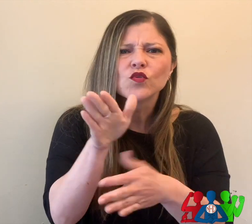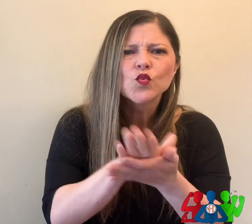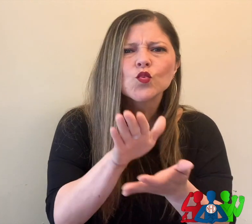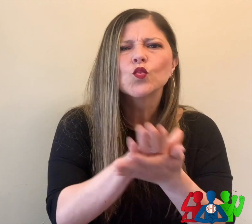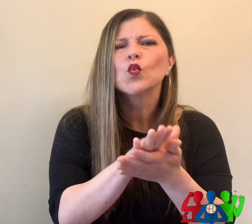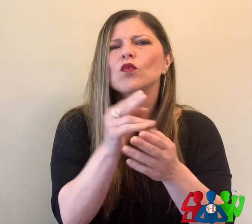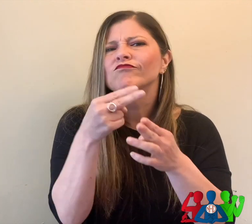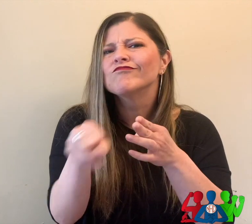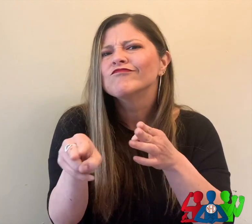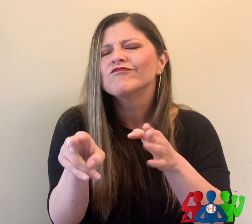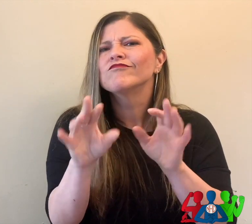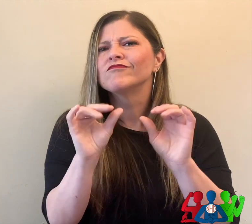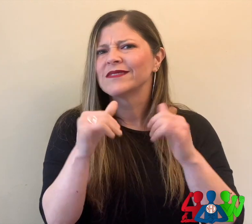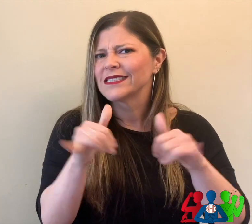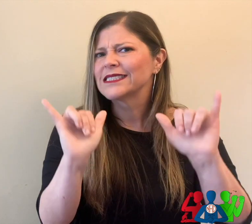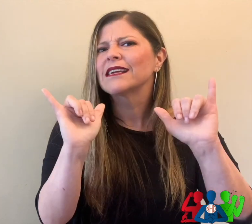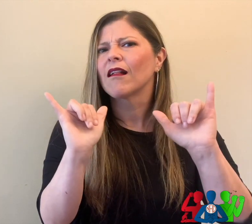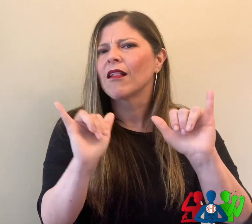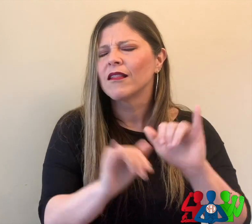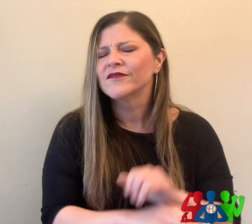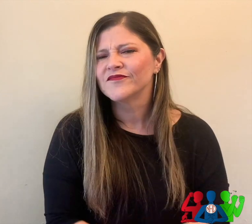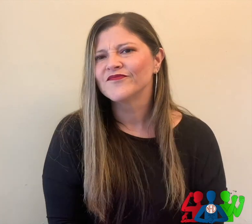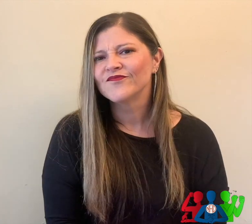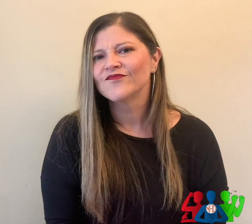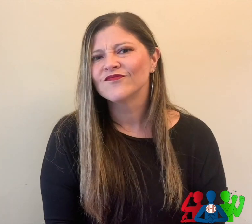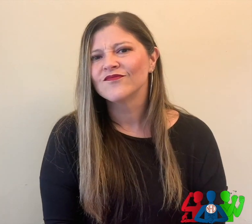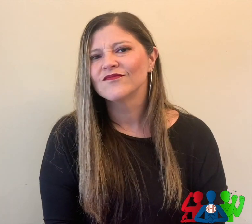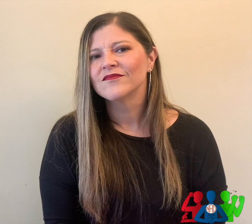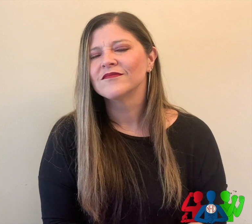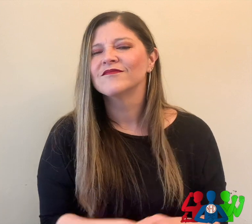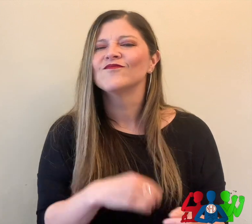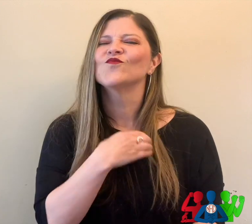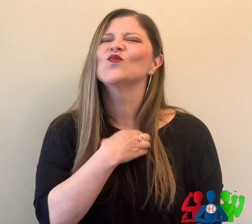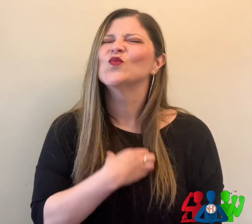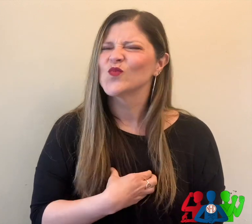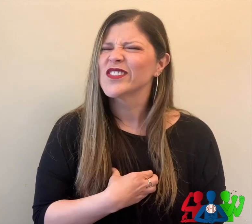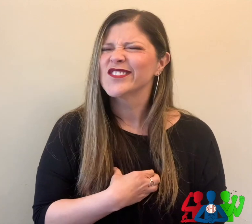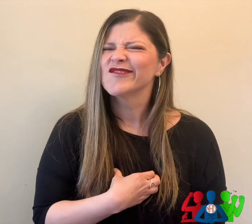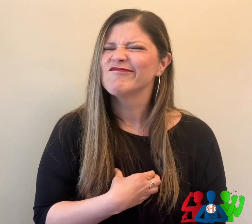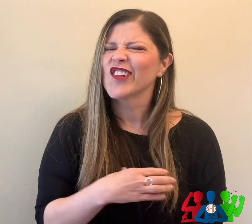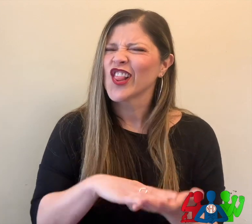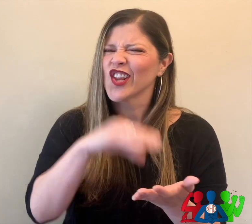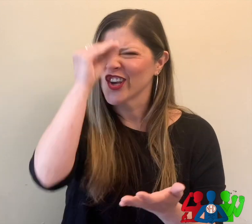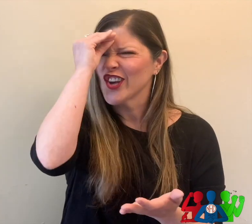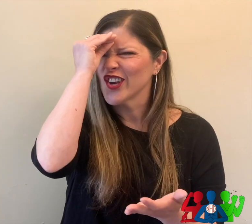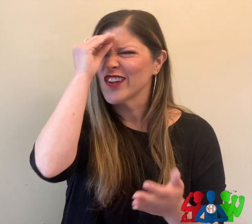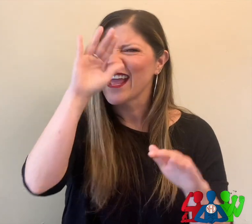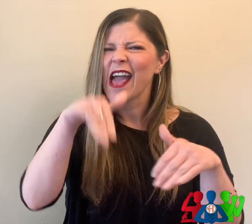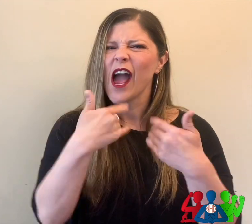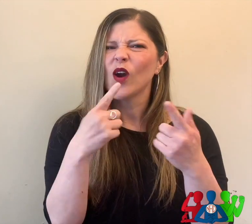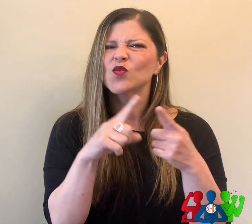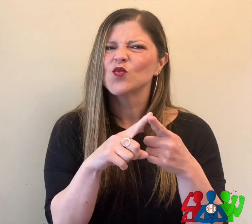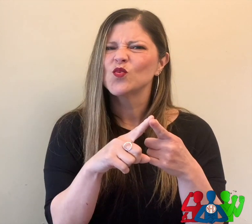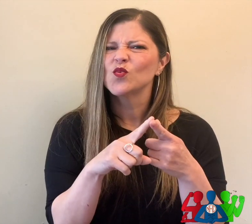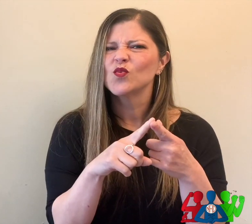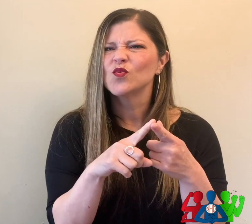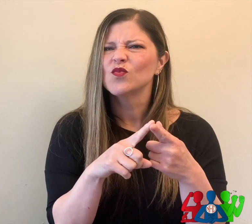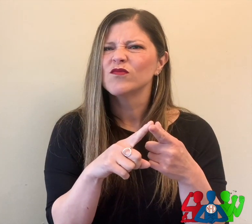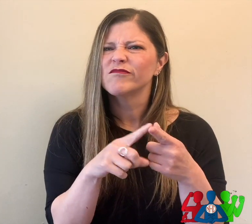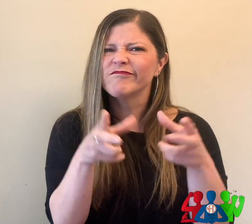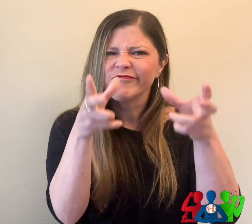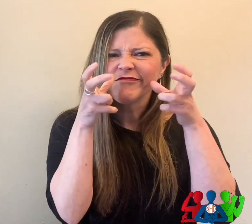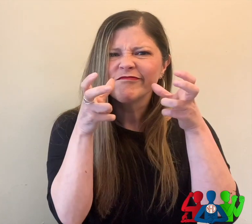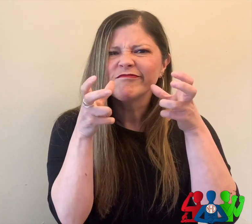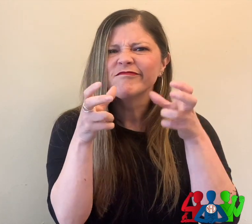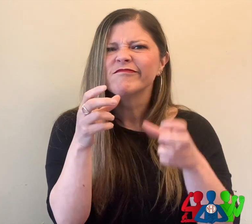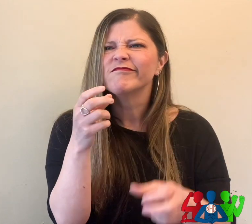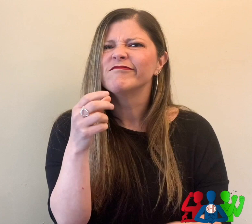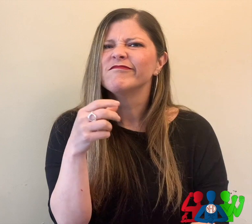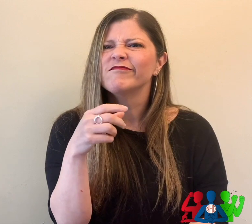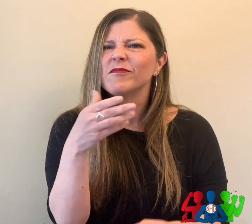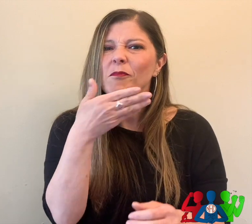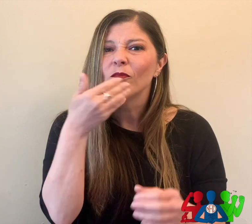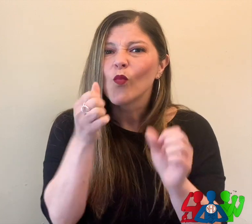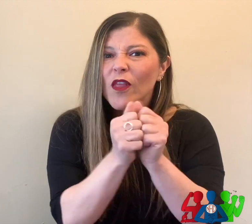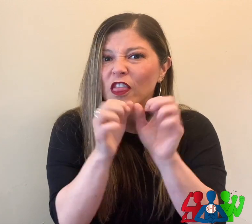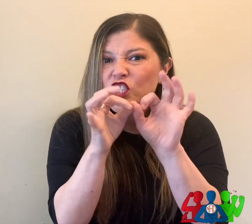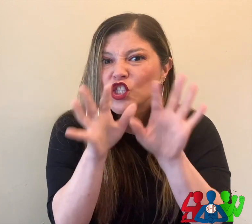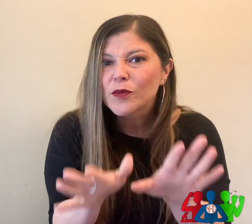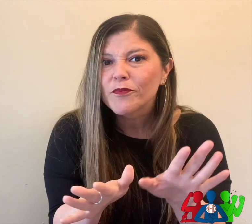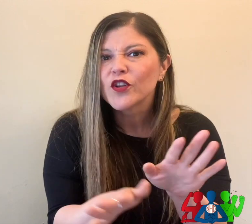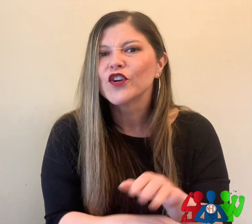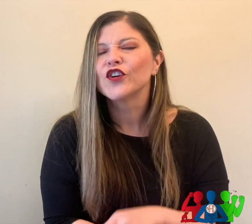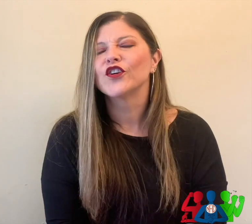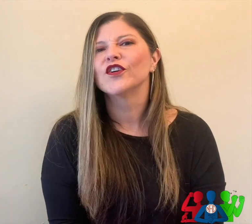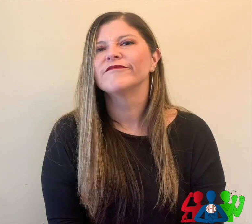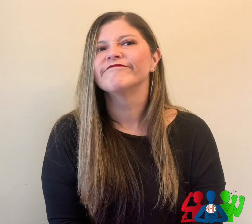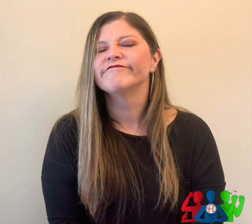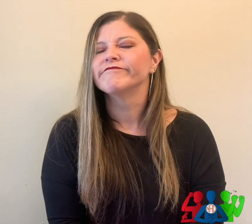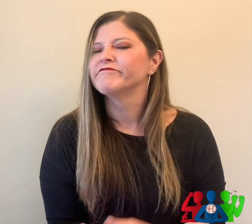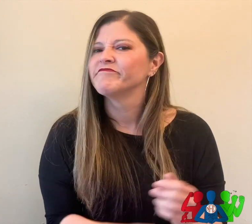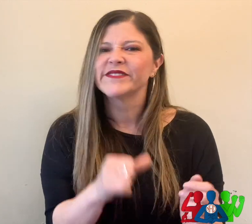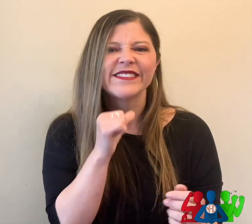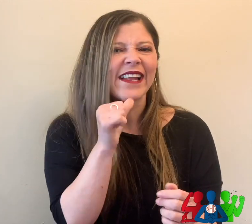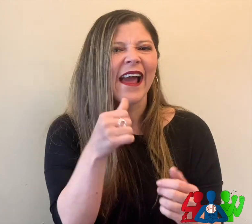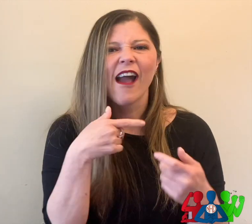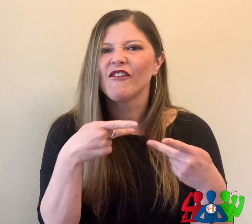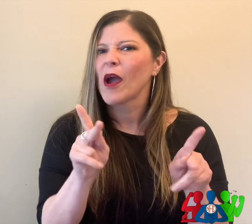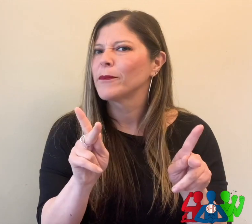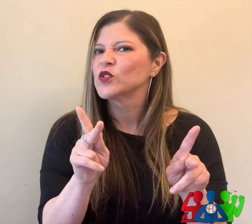also got a lot of one-on-one help from teachers after school. I wish I had learned how to get